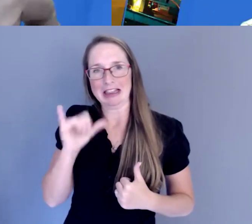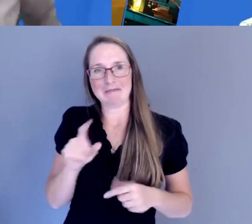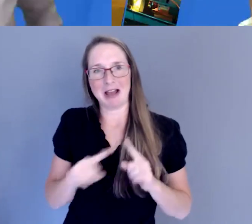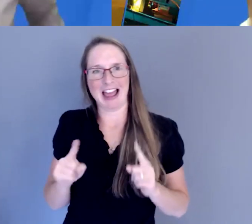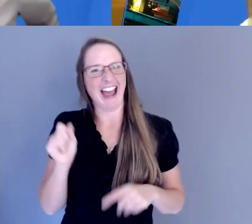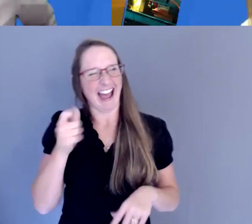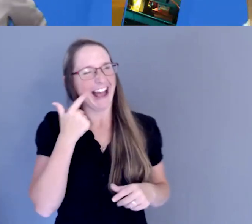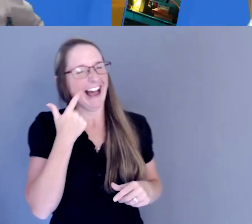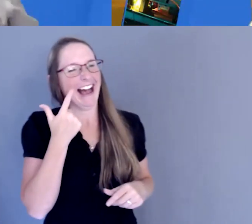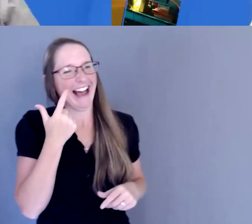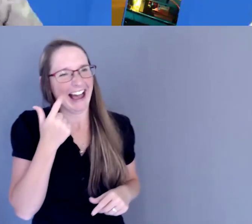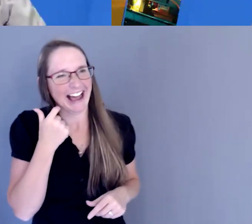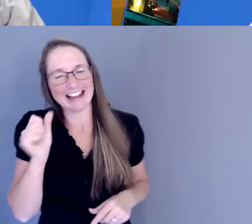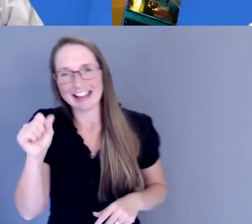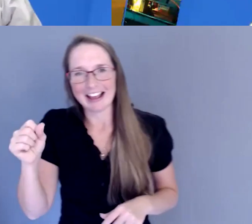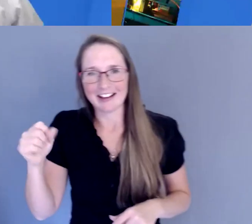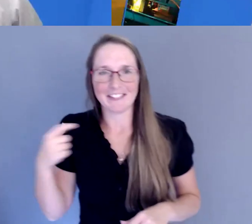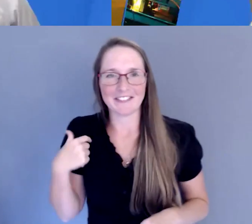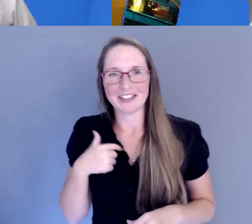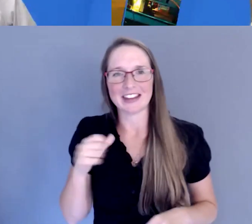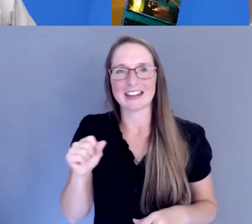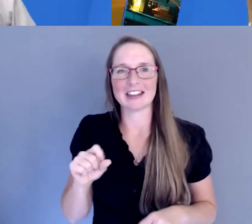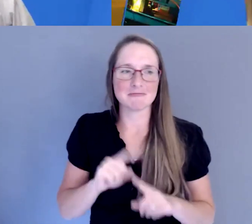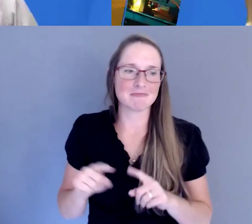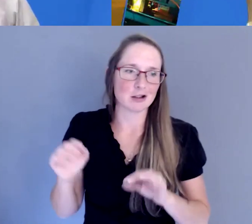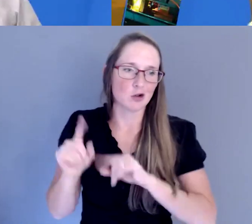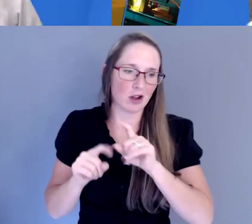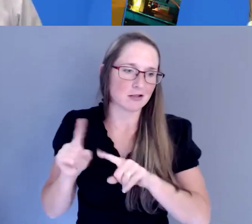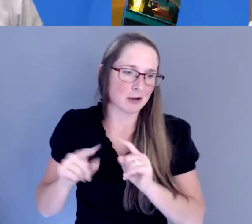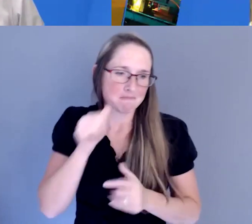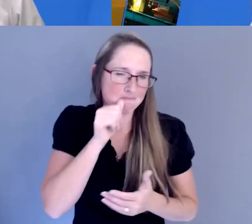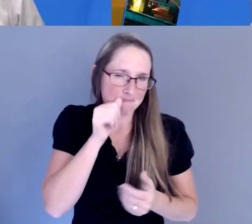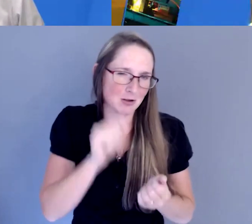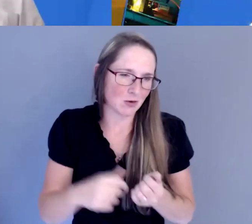We're going to get in with questions. Please be patient with us if you do send